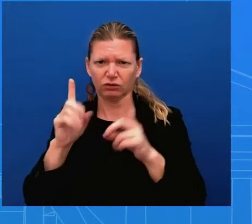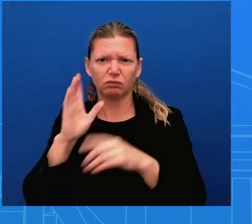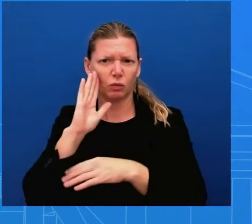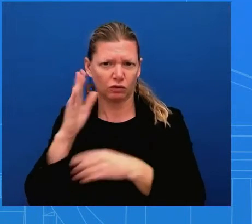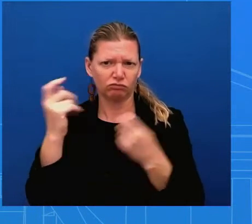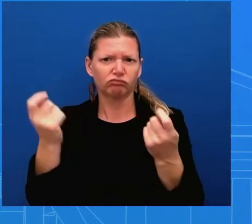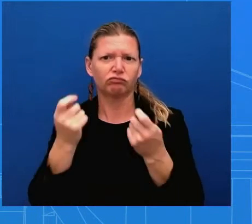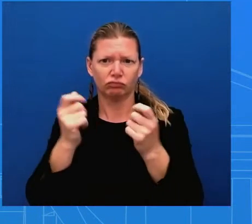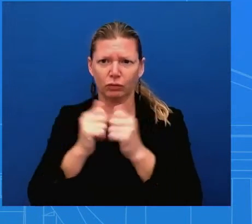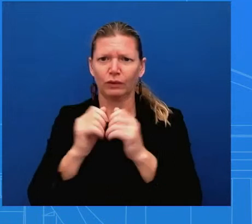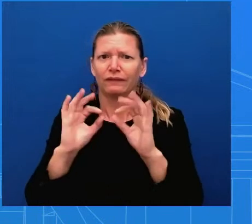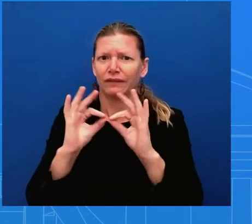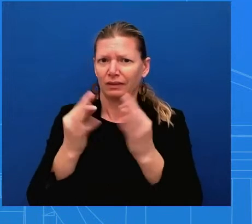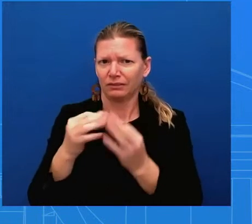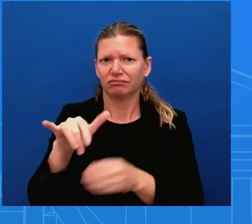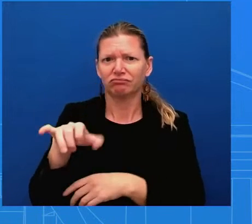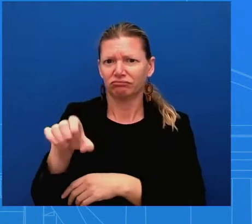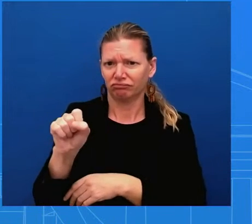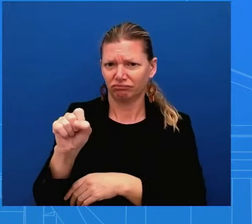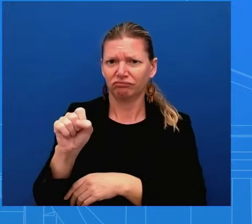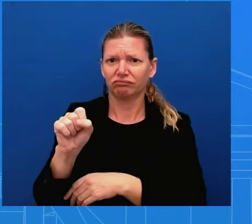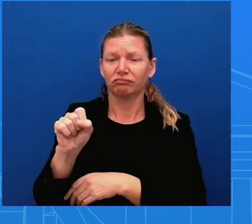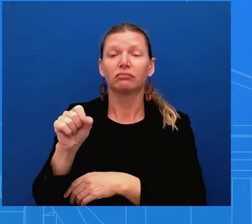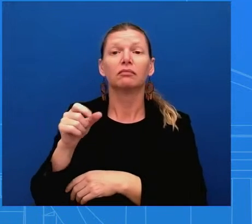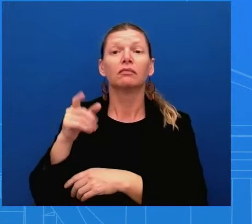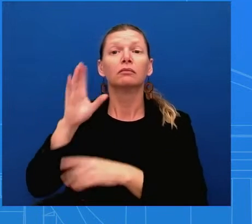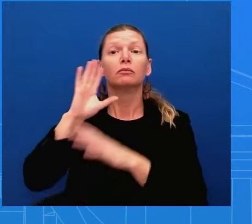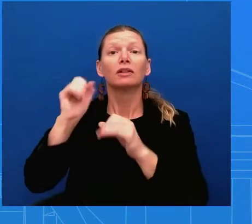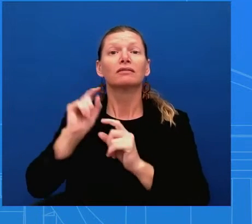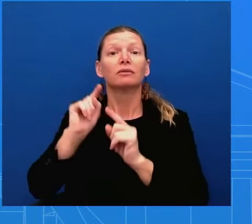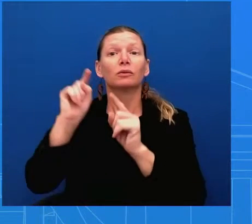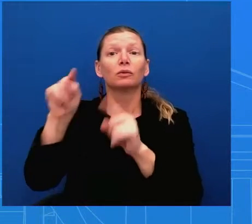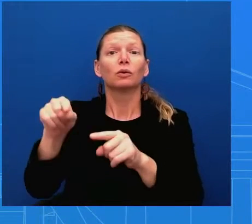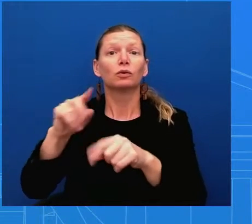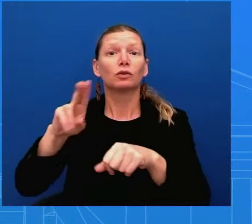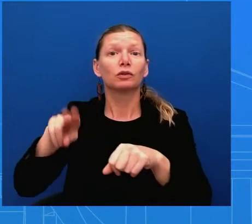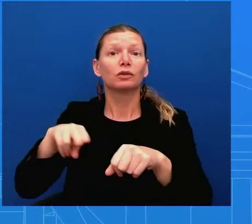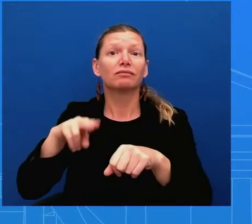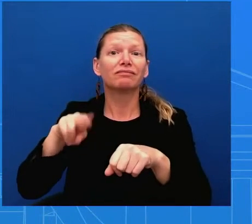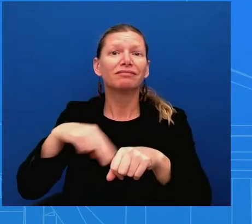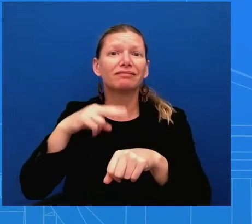He'll be there on Friday to give a really important speech. I don't want to get ahead of -- ahead of the President.